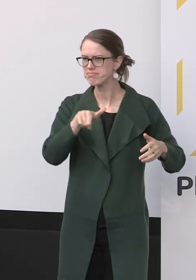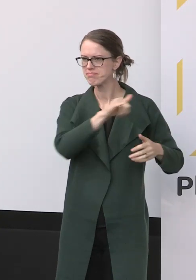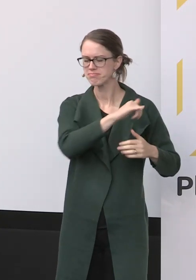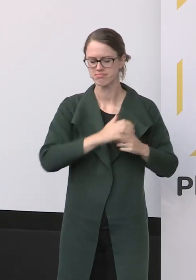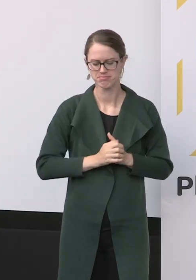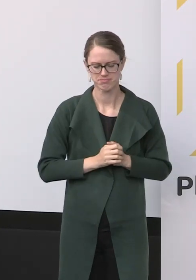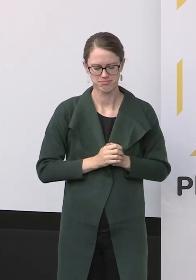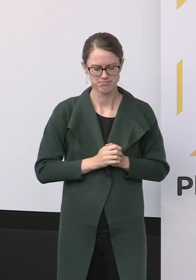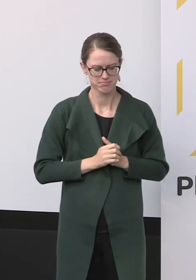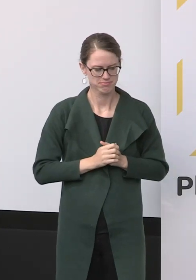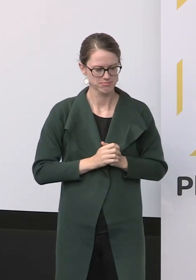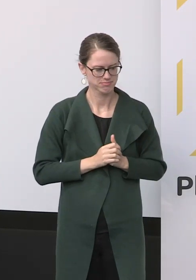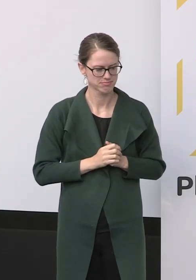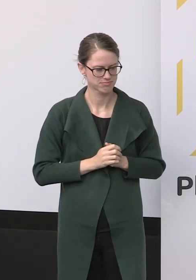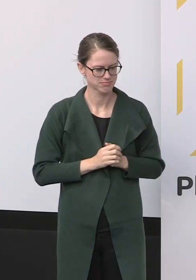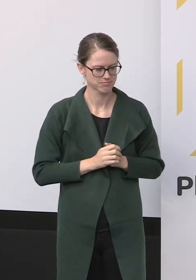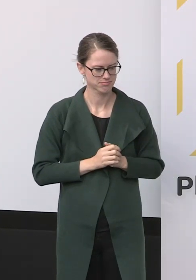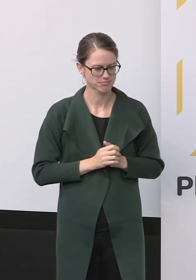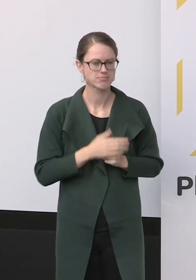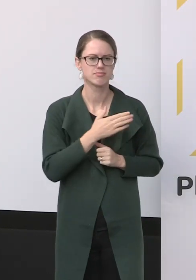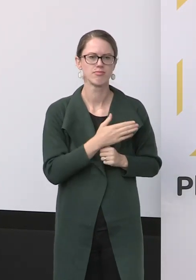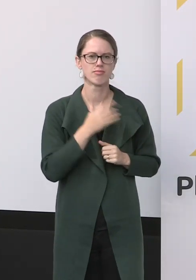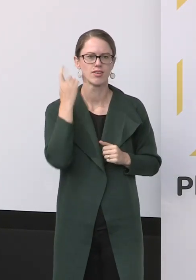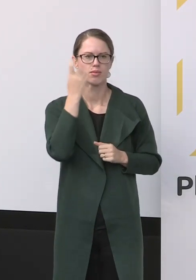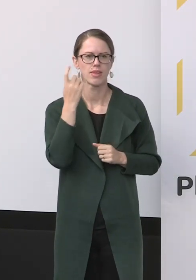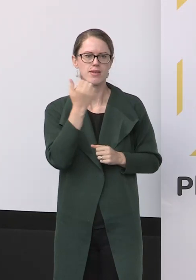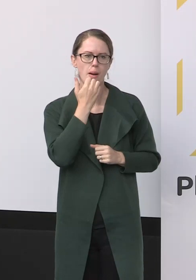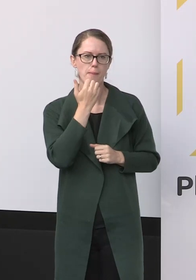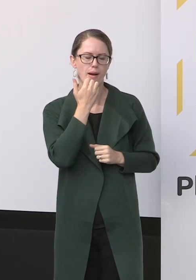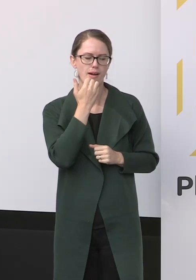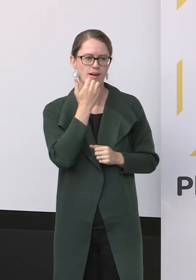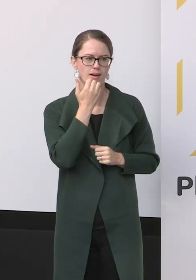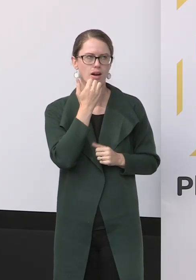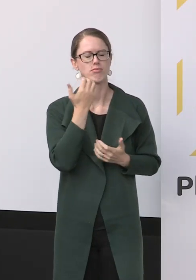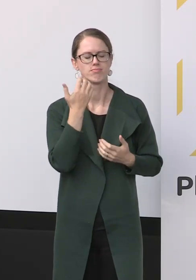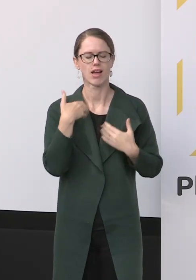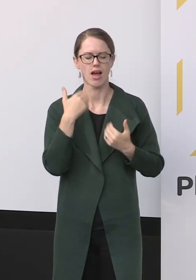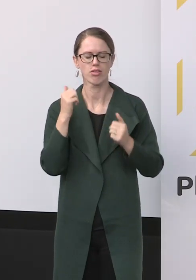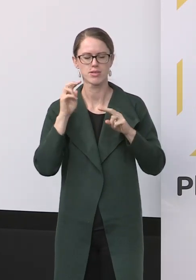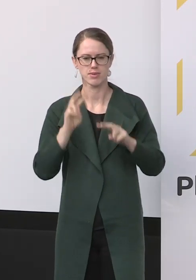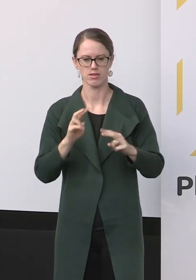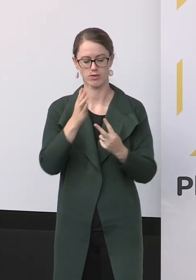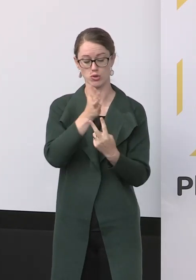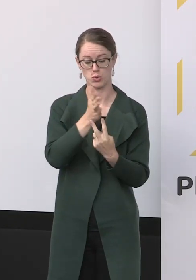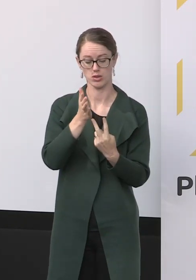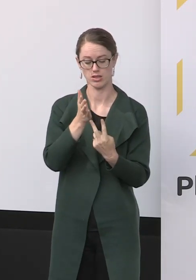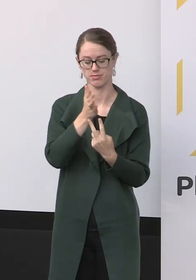where do you draw the line? So I